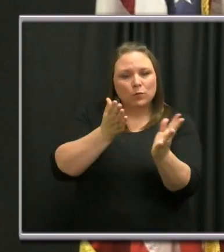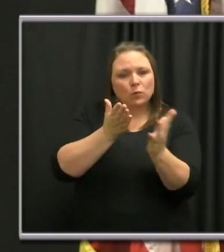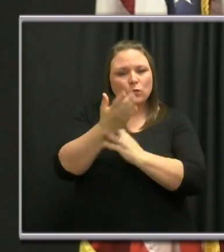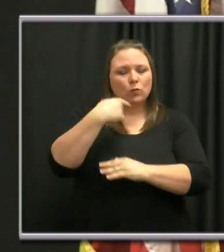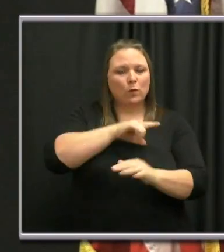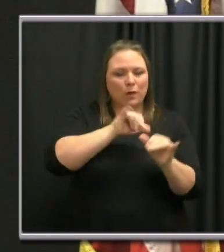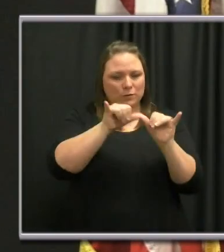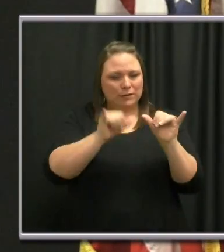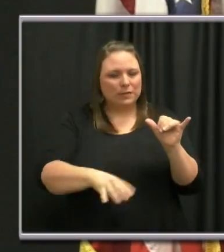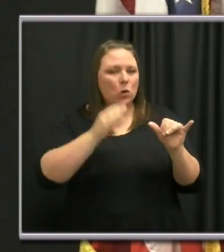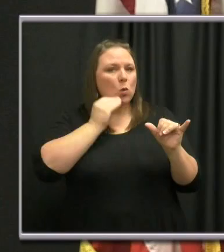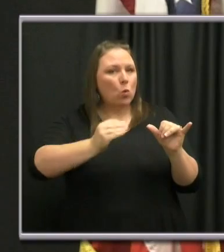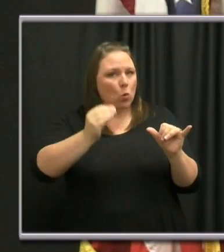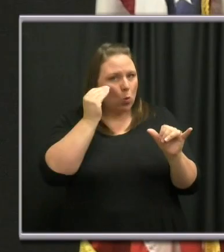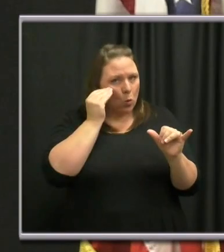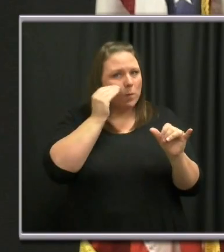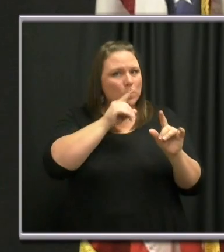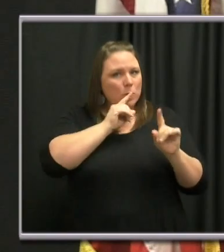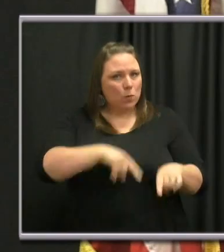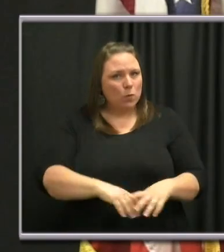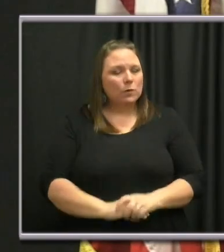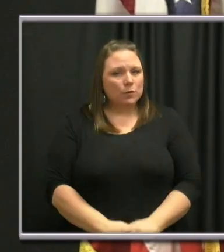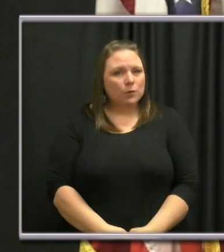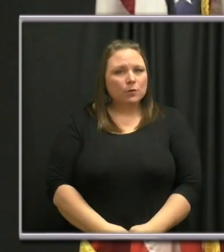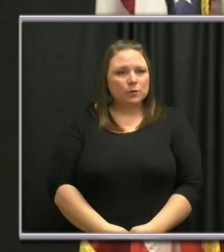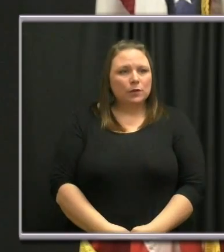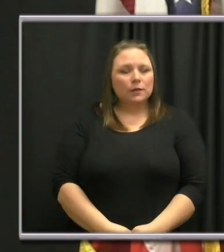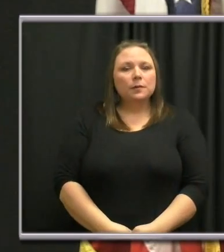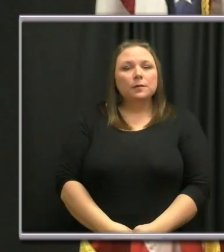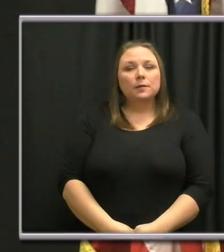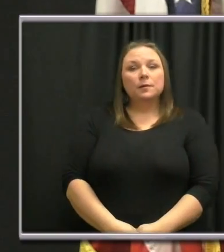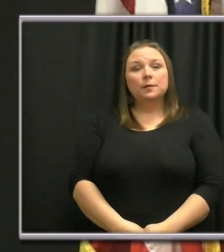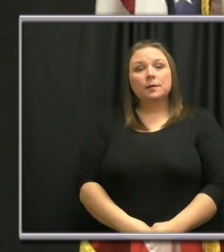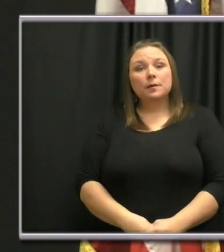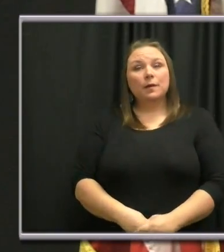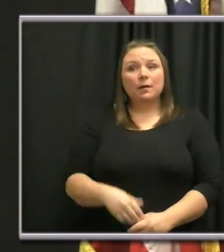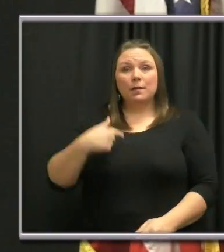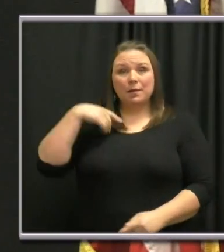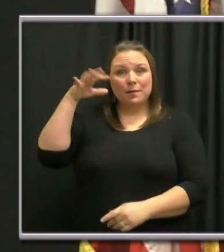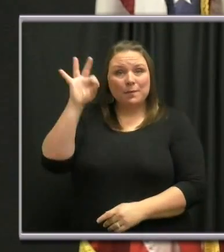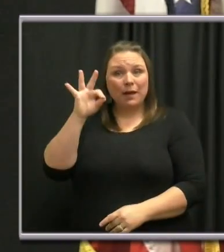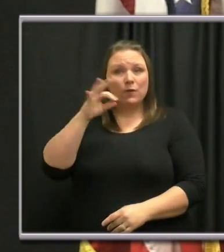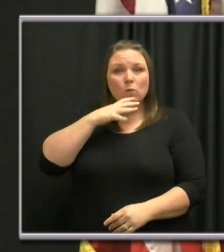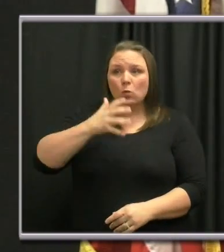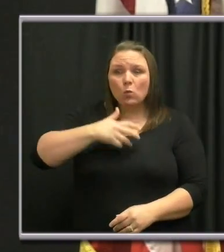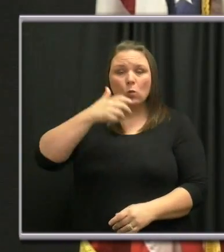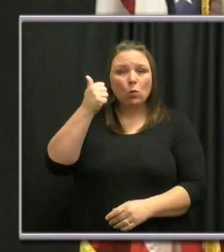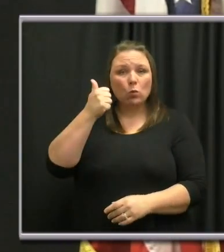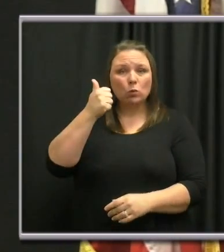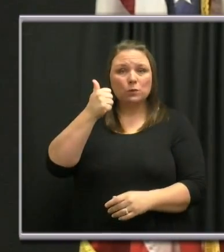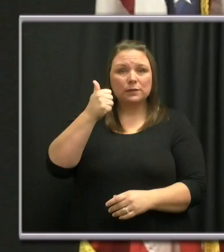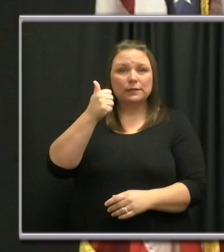ABOUT STAYING FAITHFUL IN THE MIDST OF ARE SAFER AT HOME